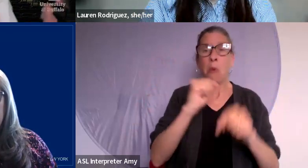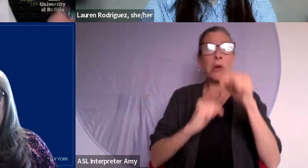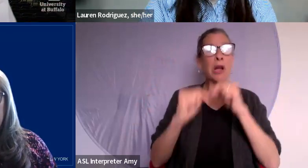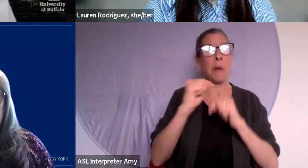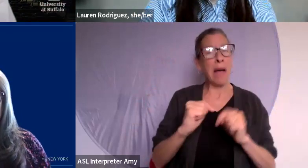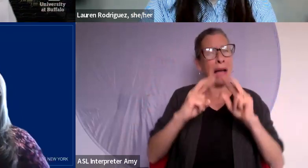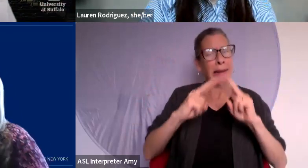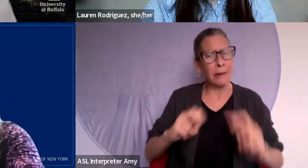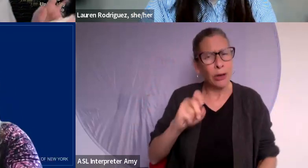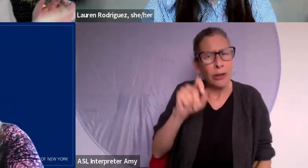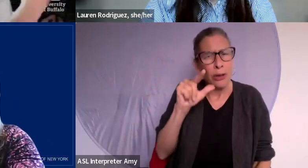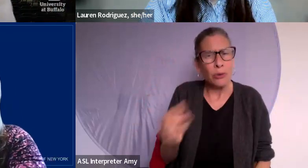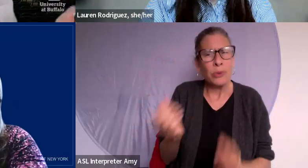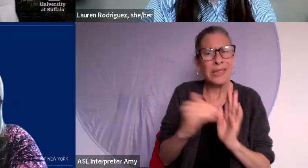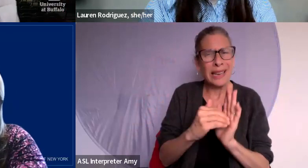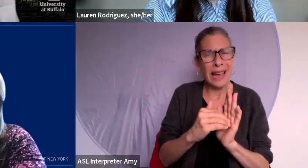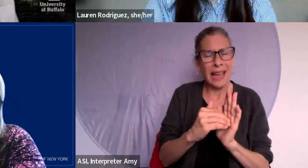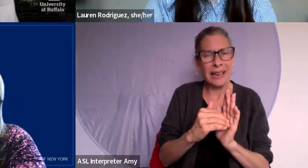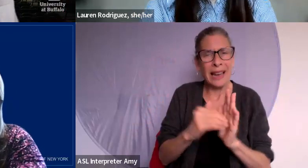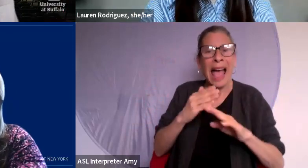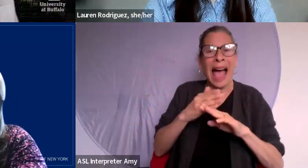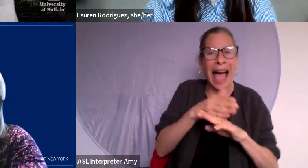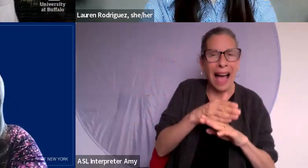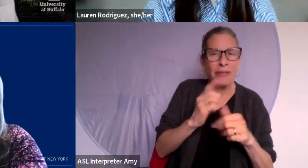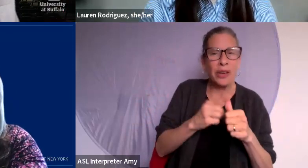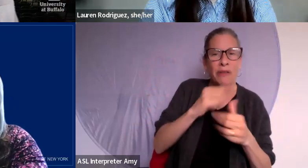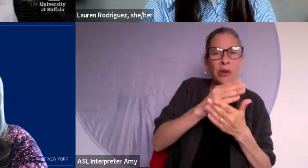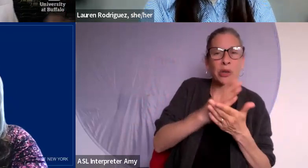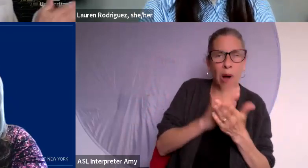tools, you know, after this first phase is done. But in the